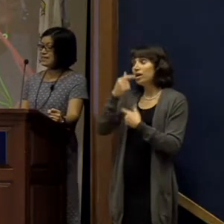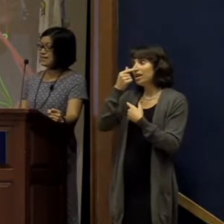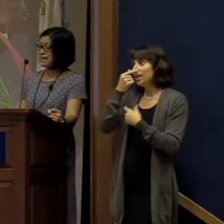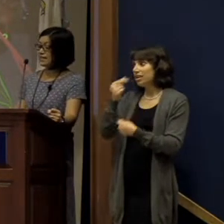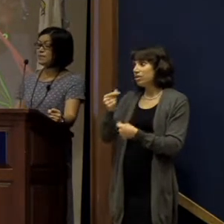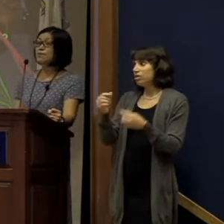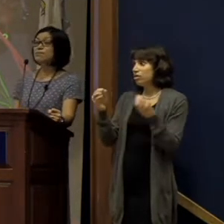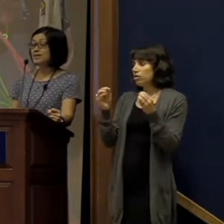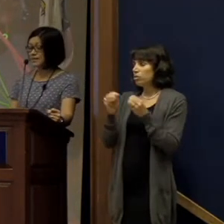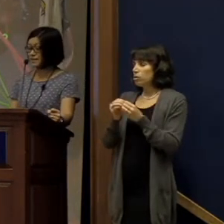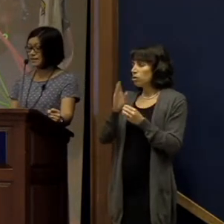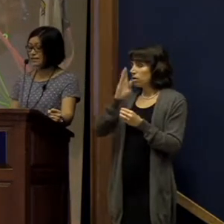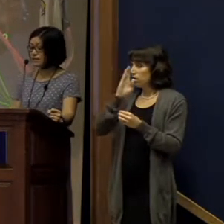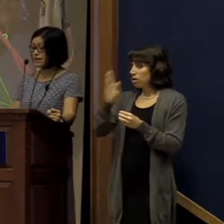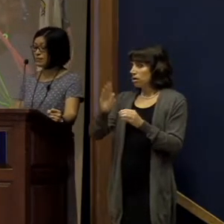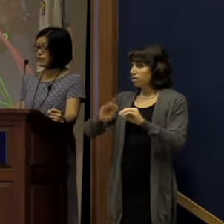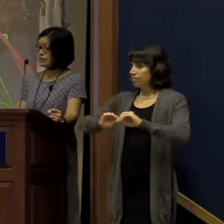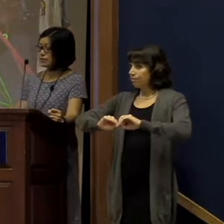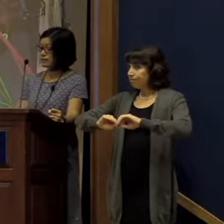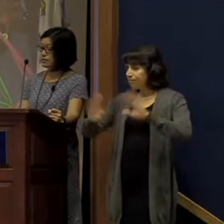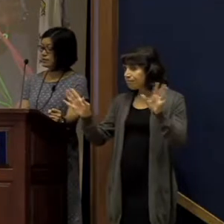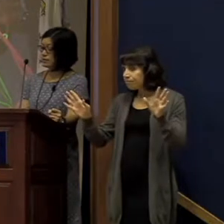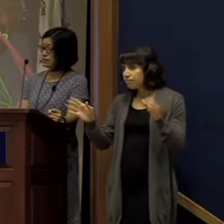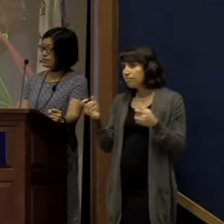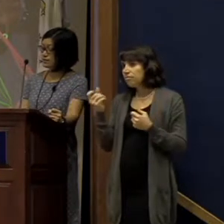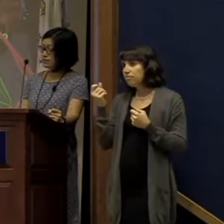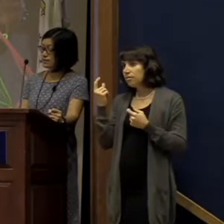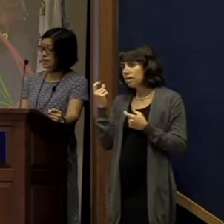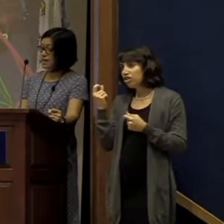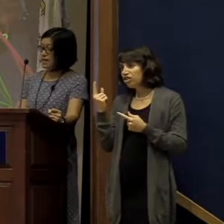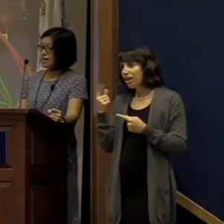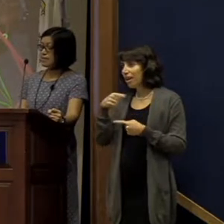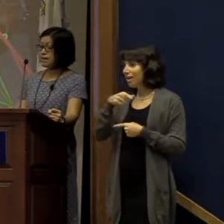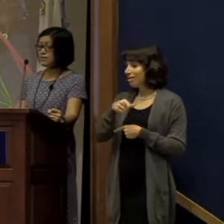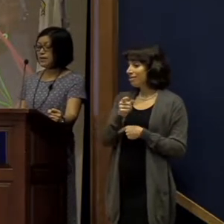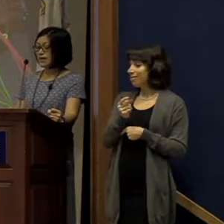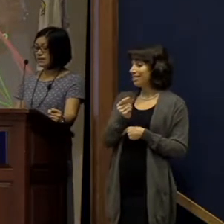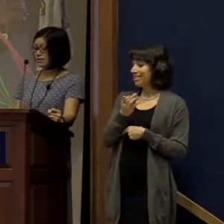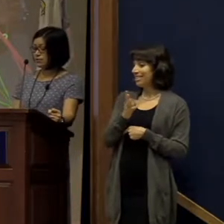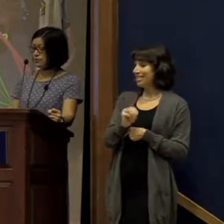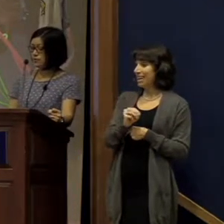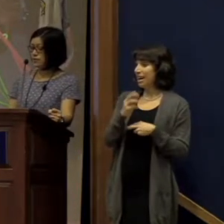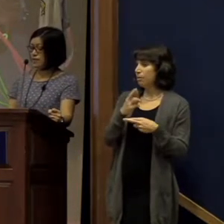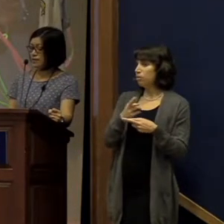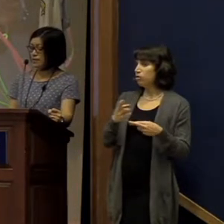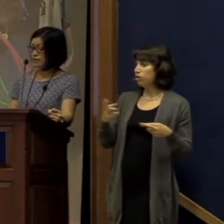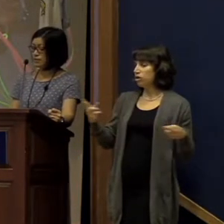Understanding the mobilities of STEM resources across the spaces that may be related to use STEM engagement